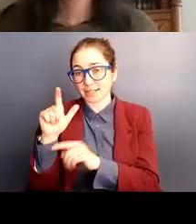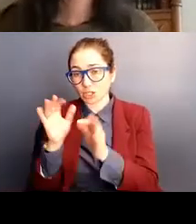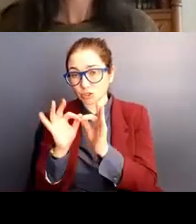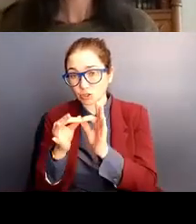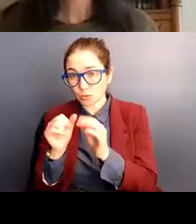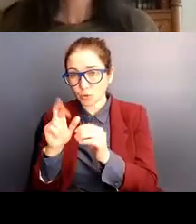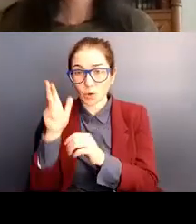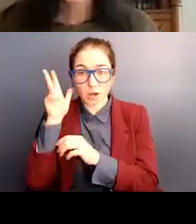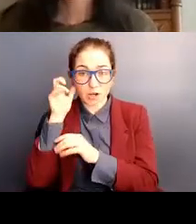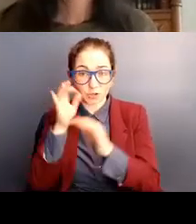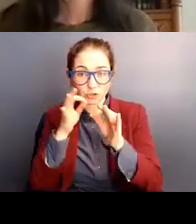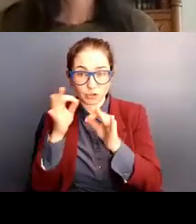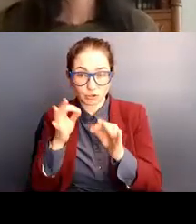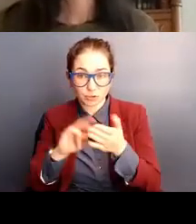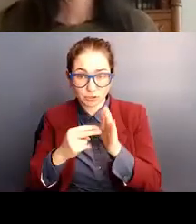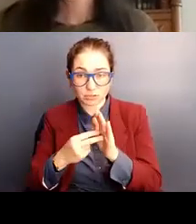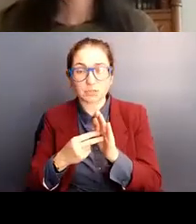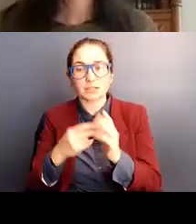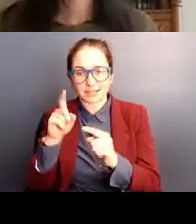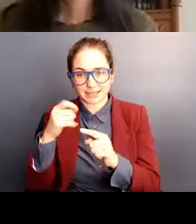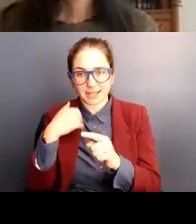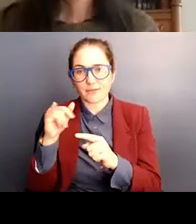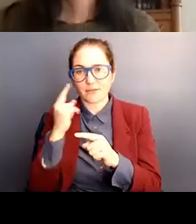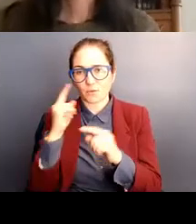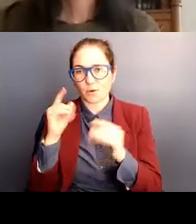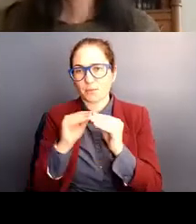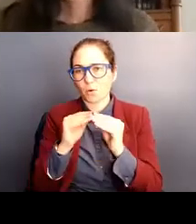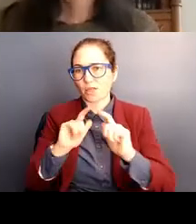description planned to do that for a large event. Plan it now even